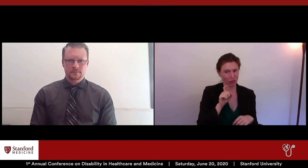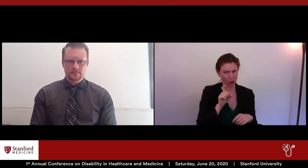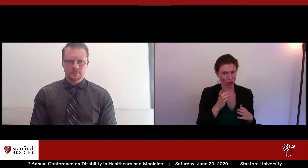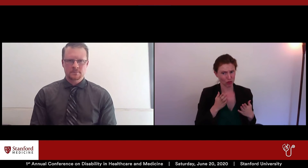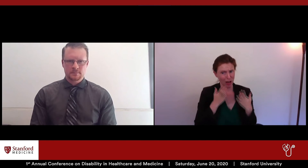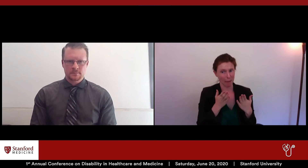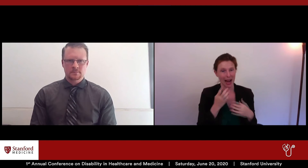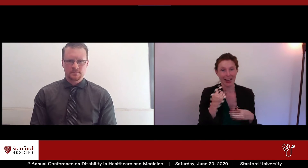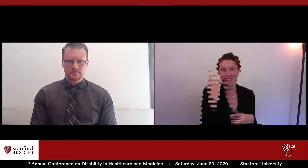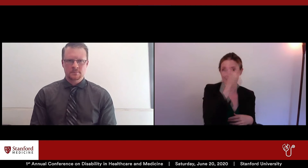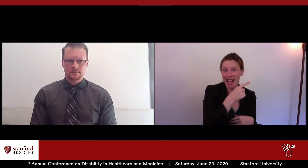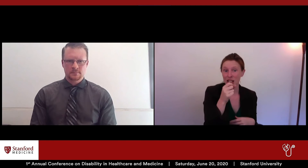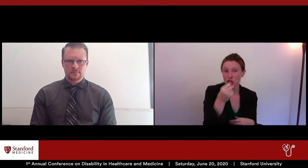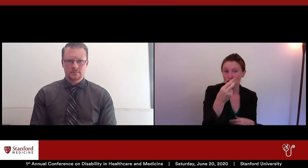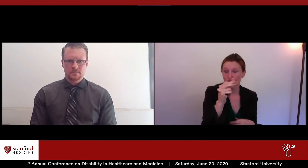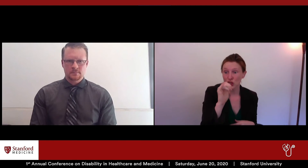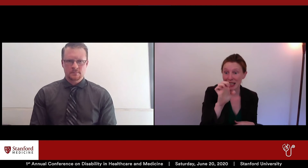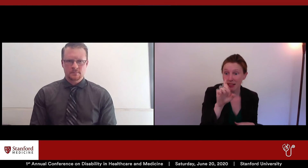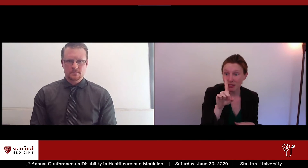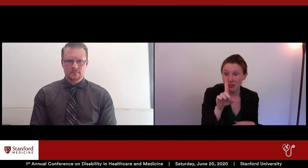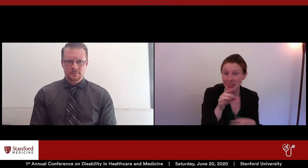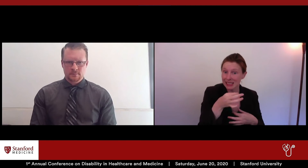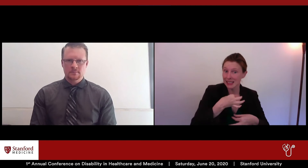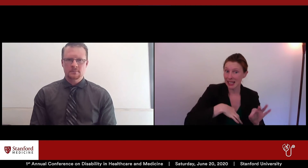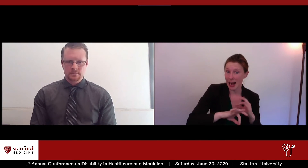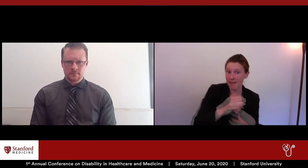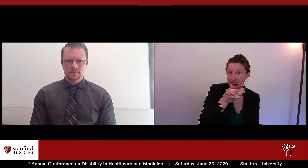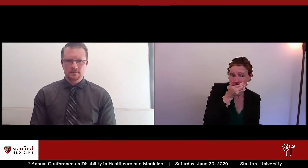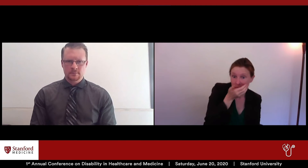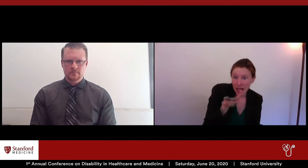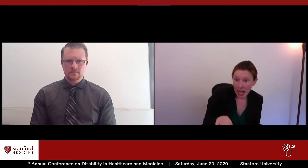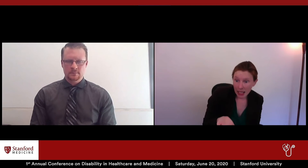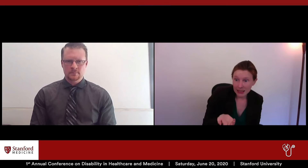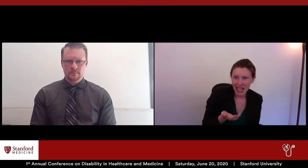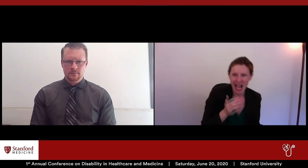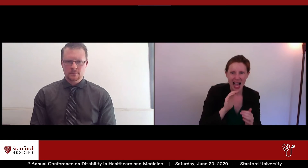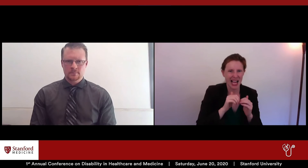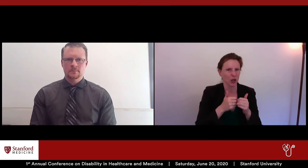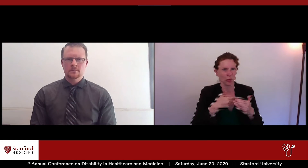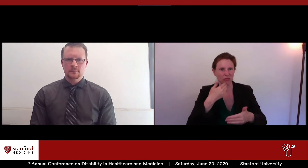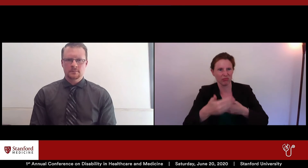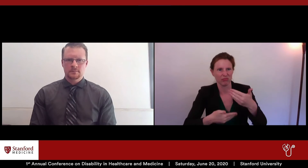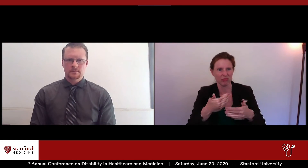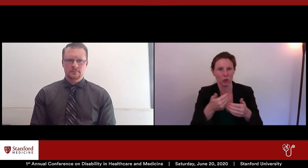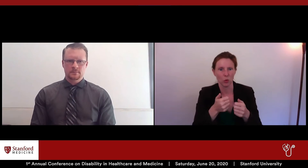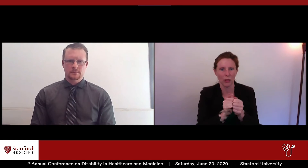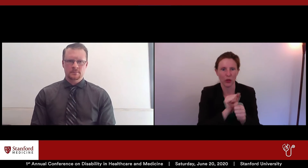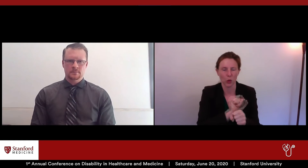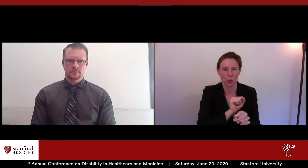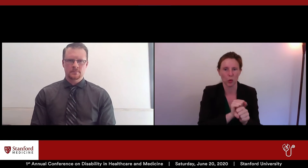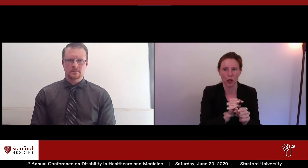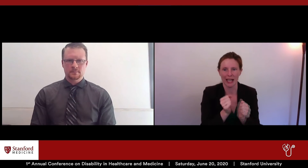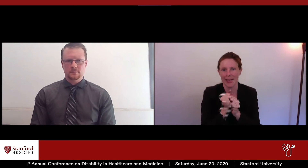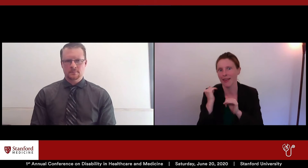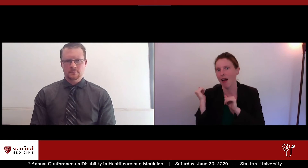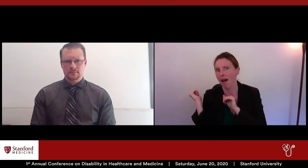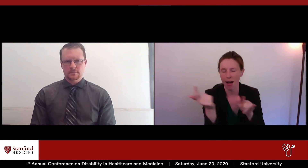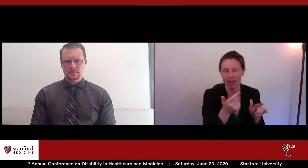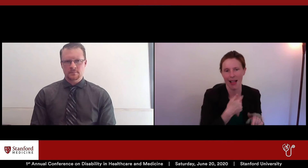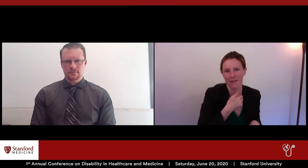"because everyone's wearing a face mask, "would you recommend the face shield rather than a mask? "And how do we encourage institutions